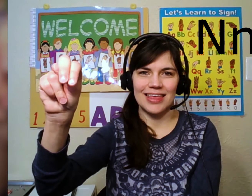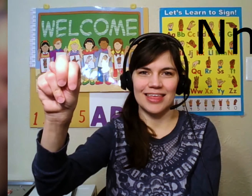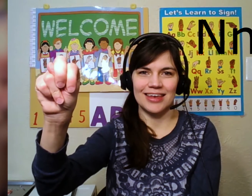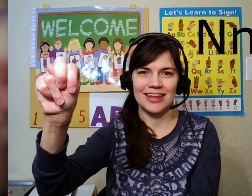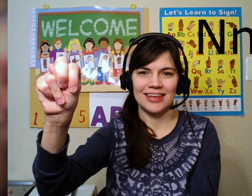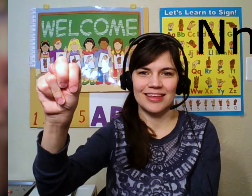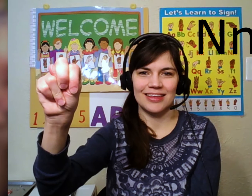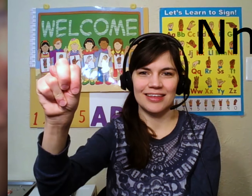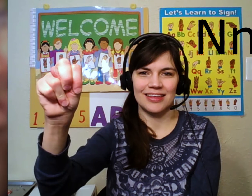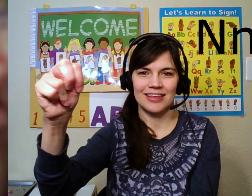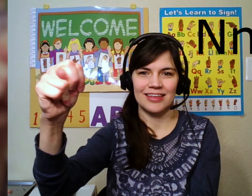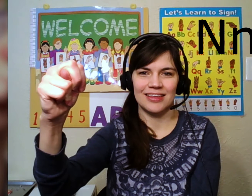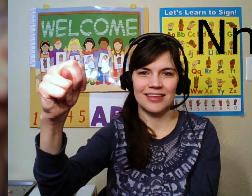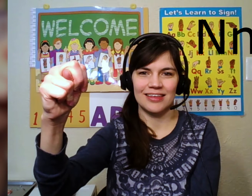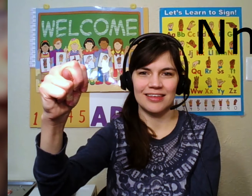N